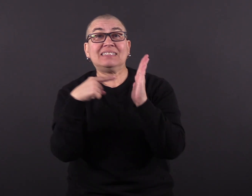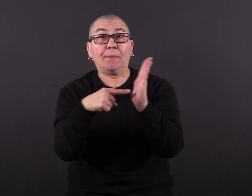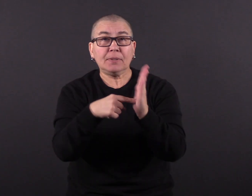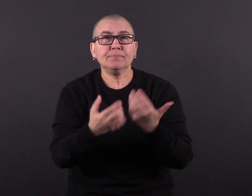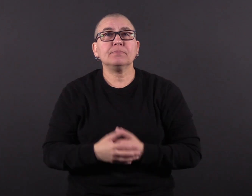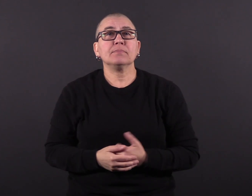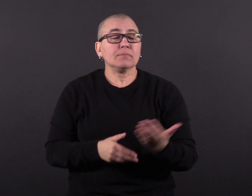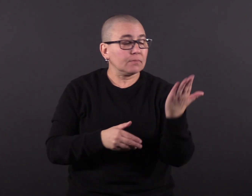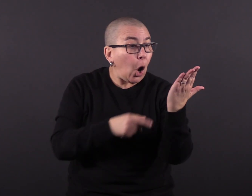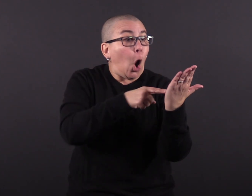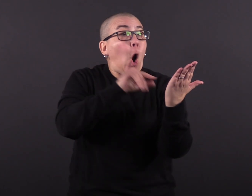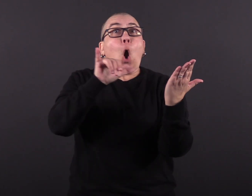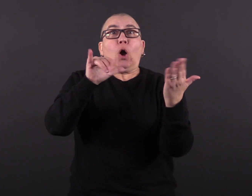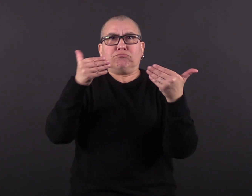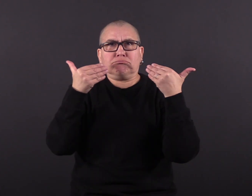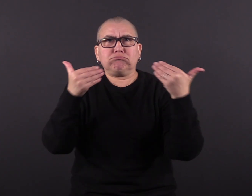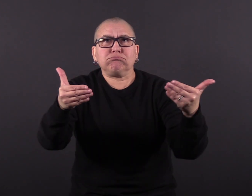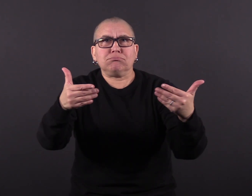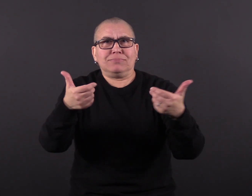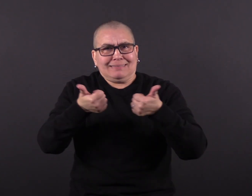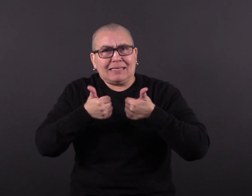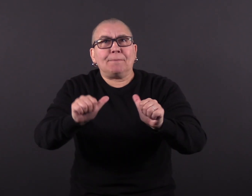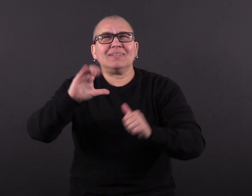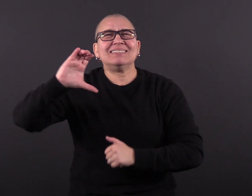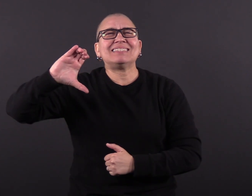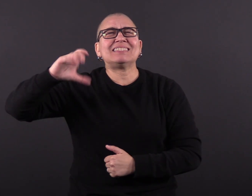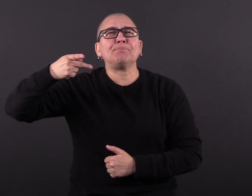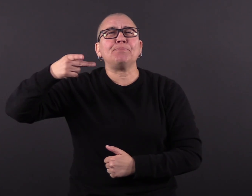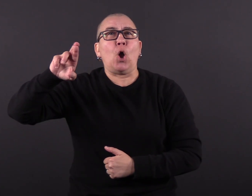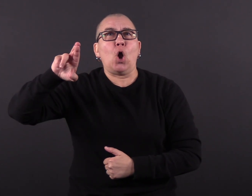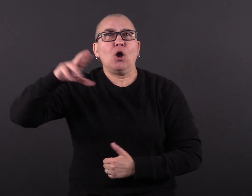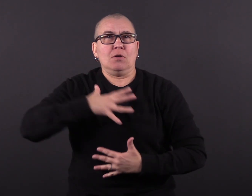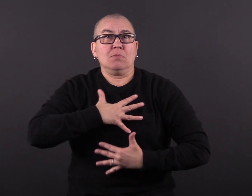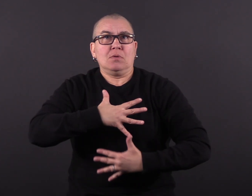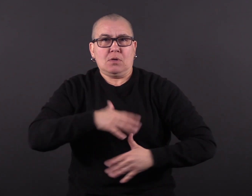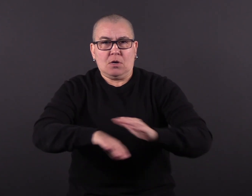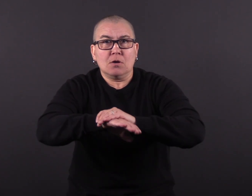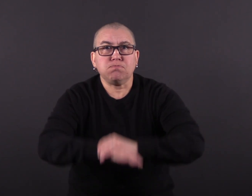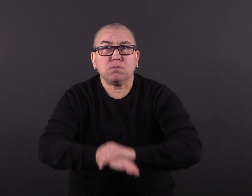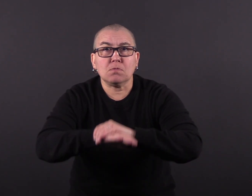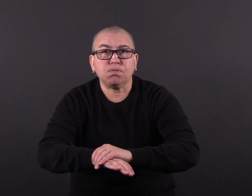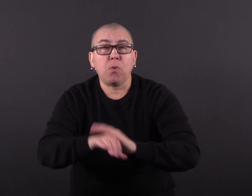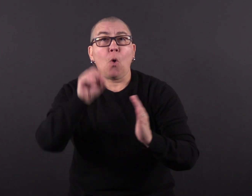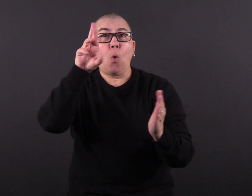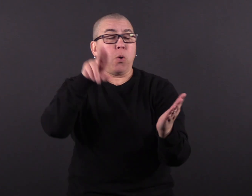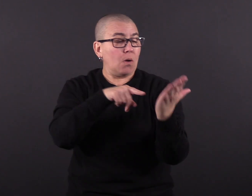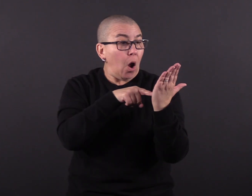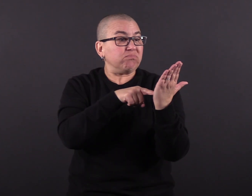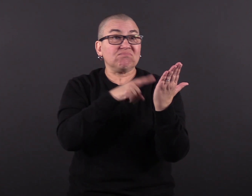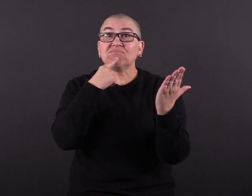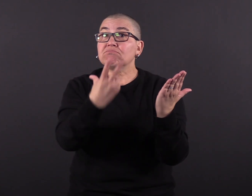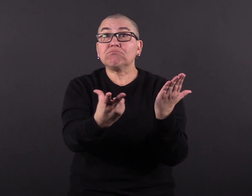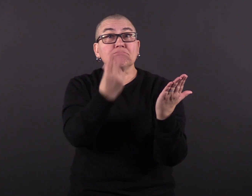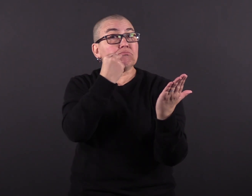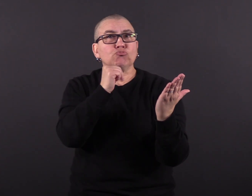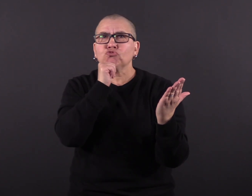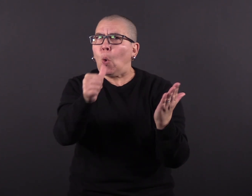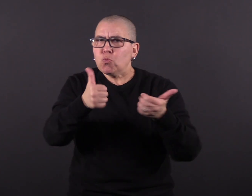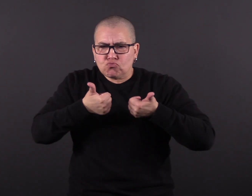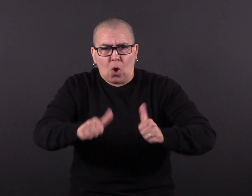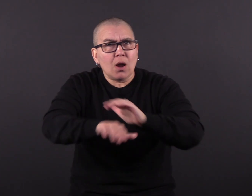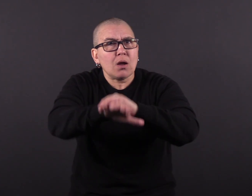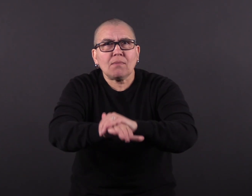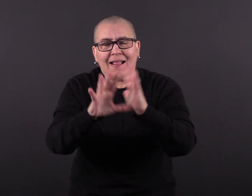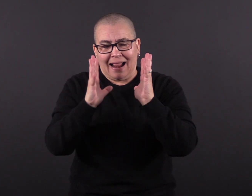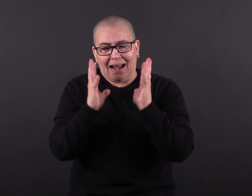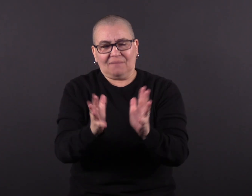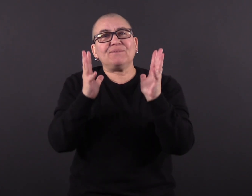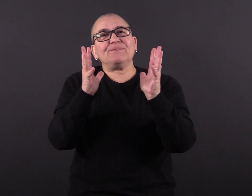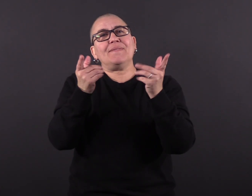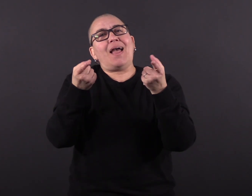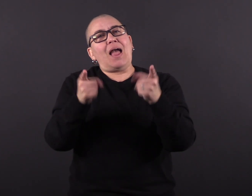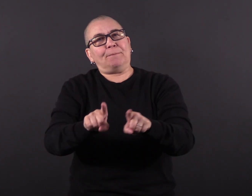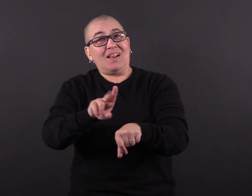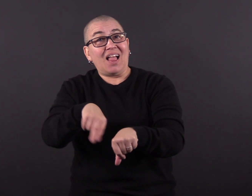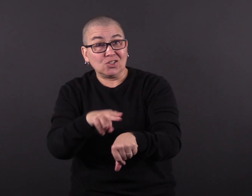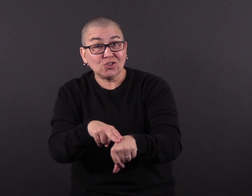* “Yes, attempt CPR” or “No, don’t attempt CPR”